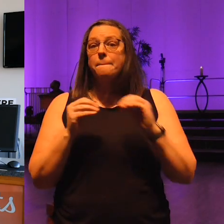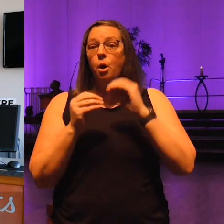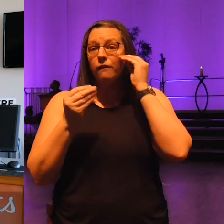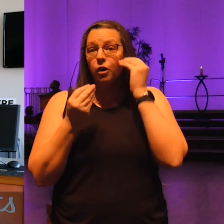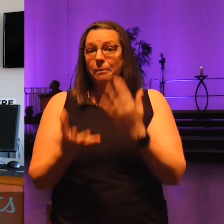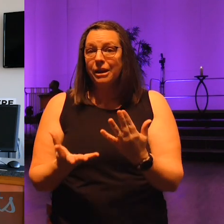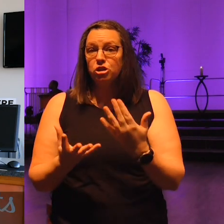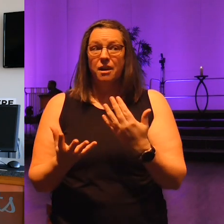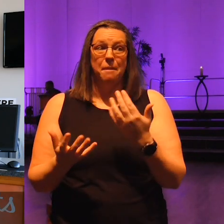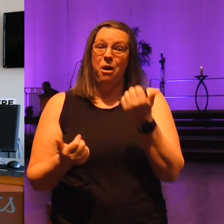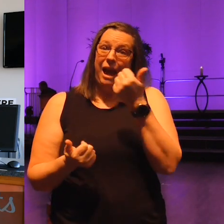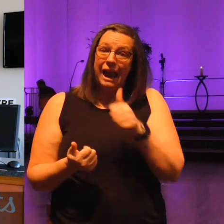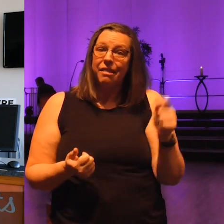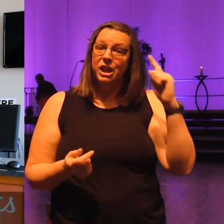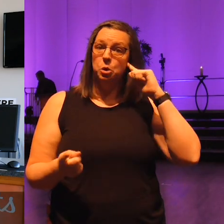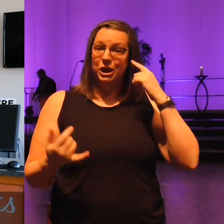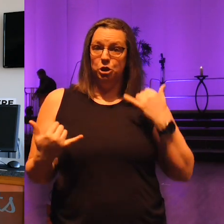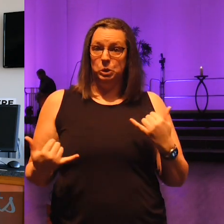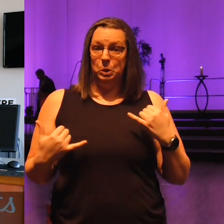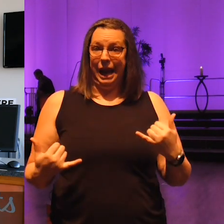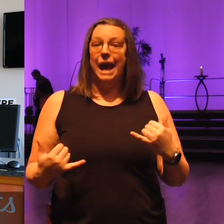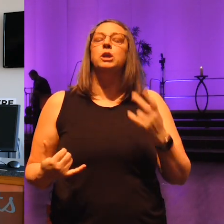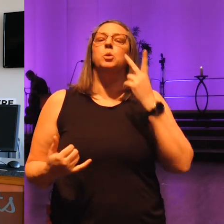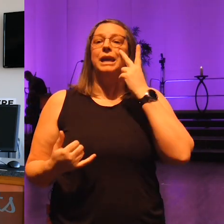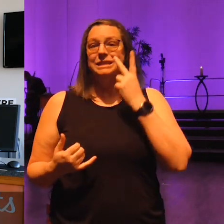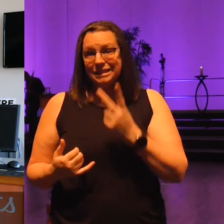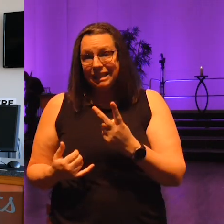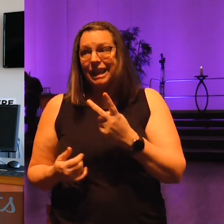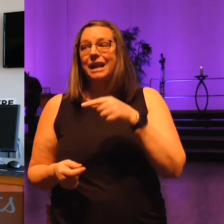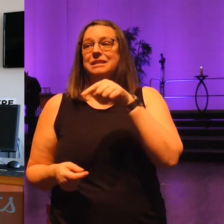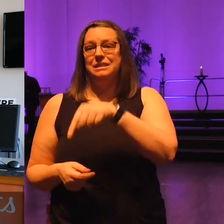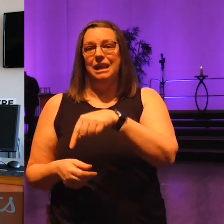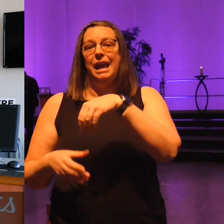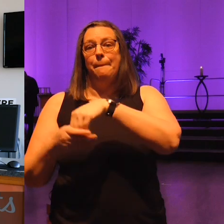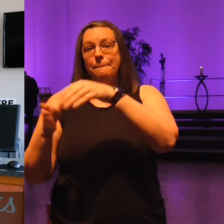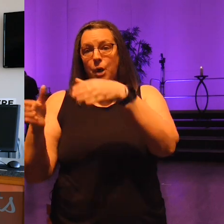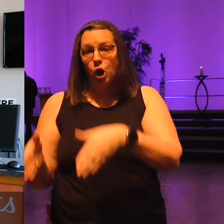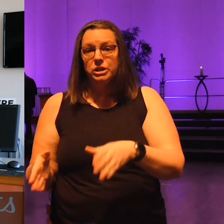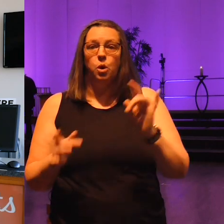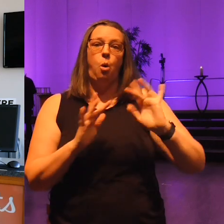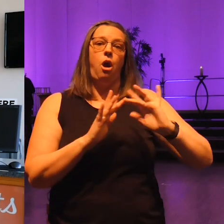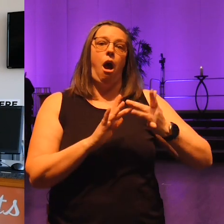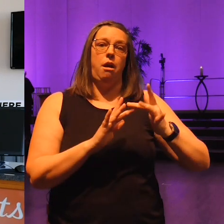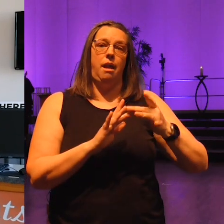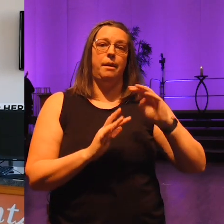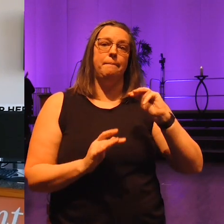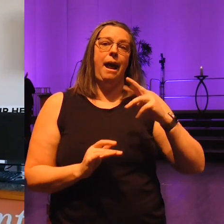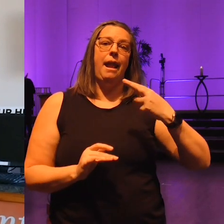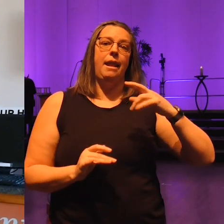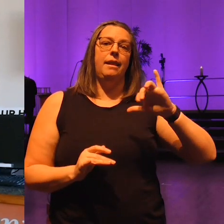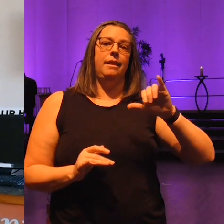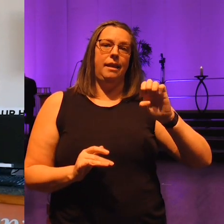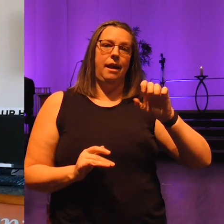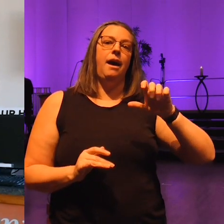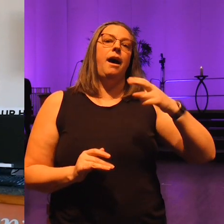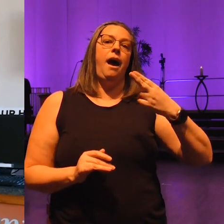today visit the Event Center or connect with us online at migh church.org don't forget the